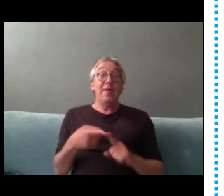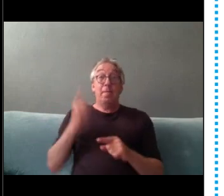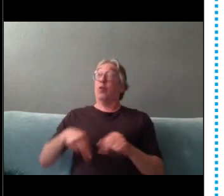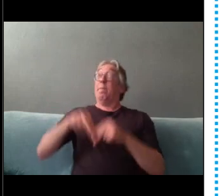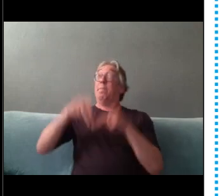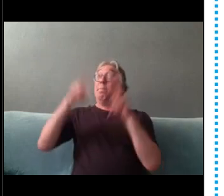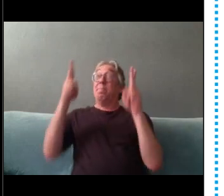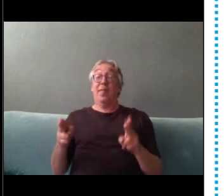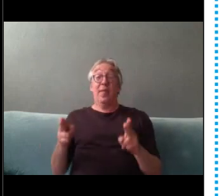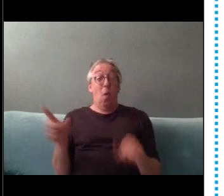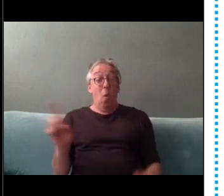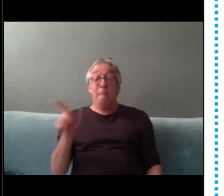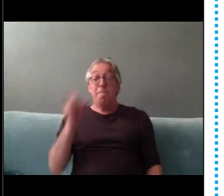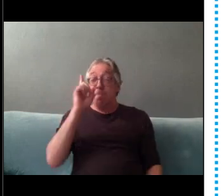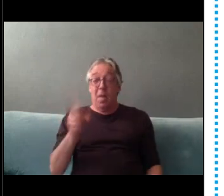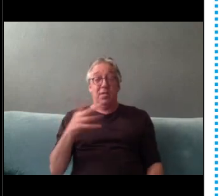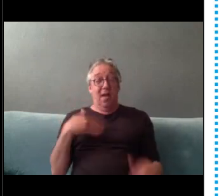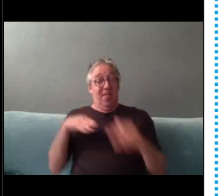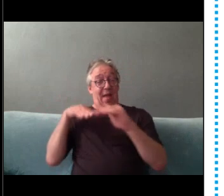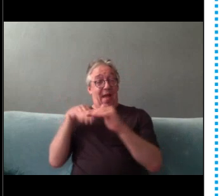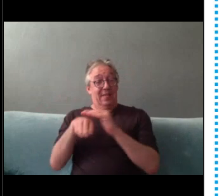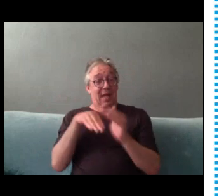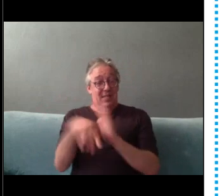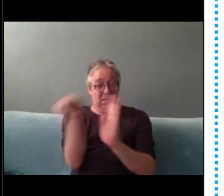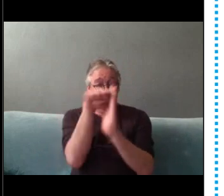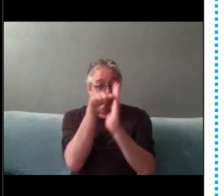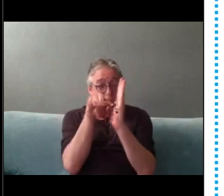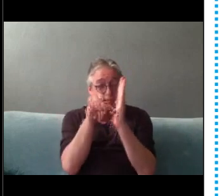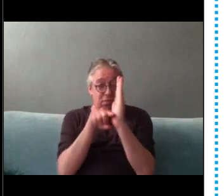we have specifications and requirements for the built environment.